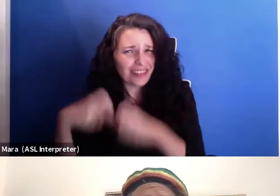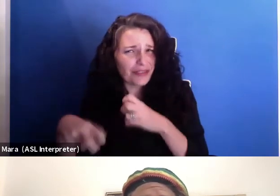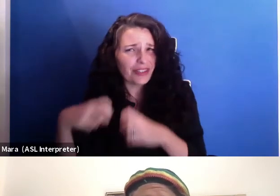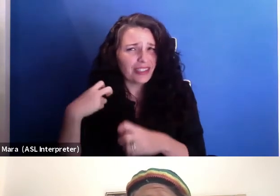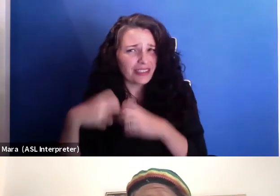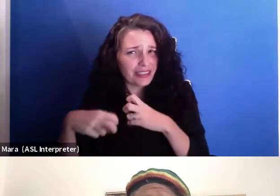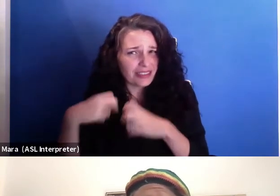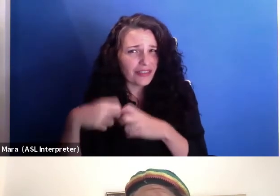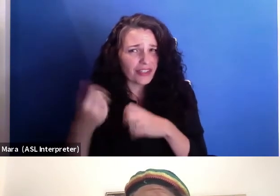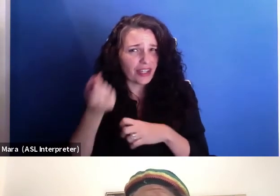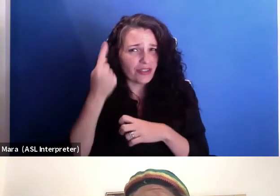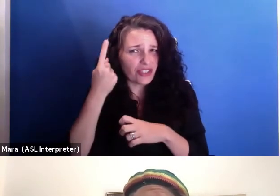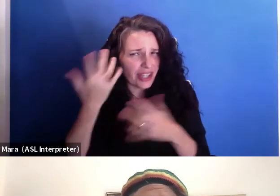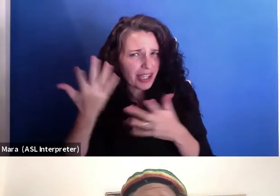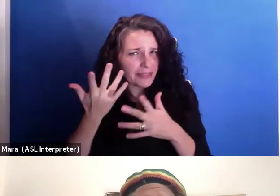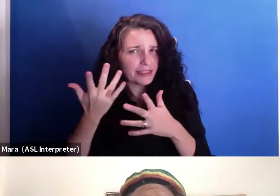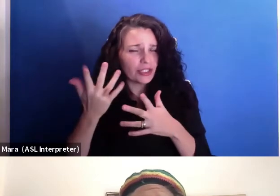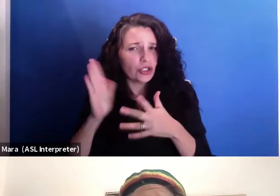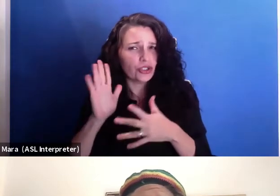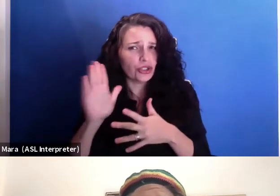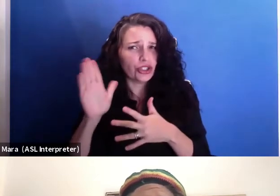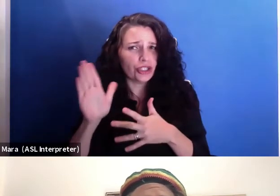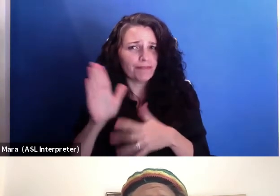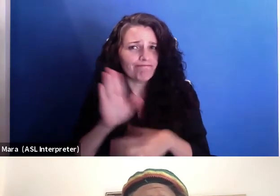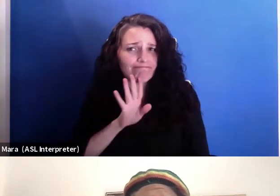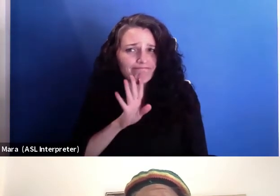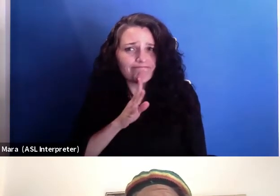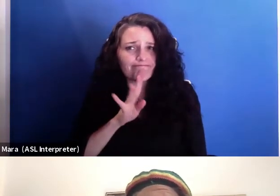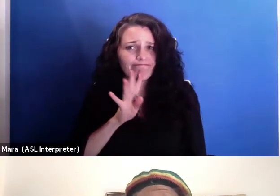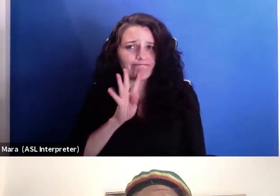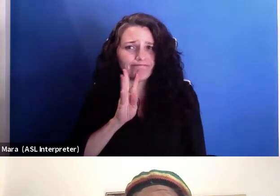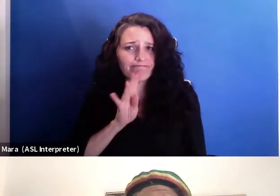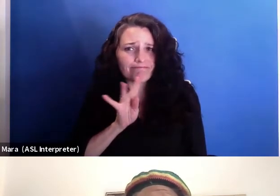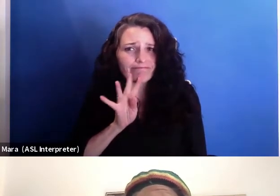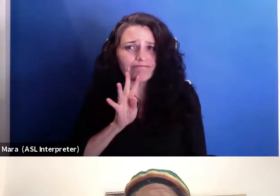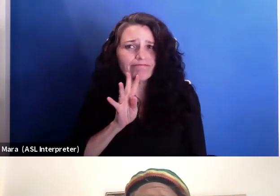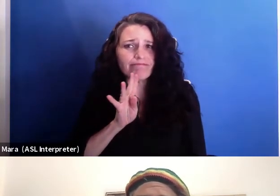And then this really incredible pivotal moment across the table from her,